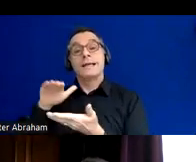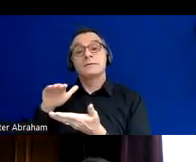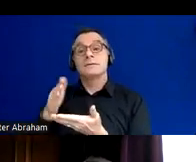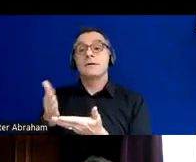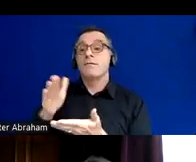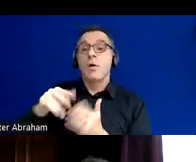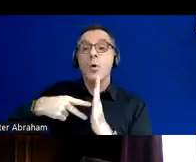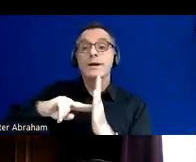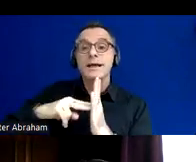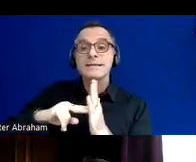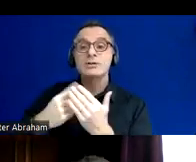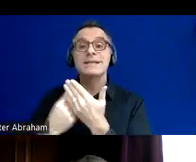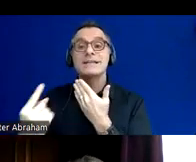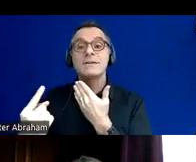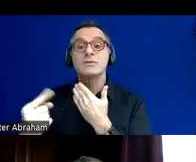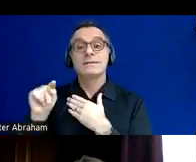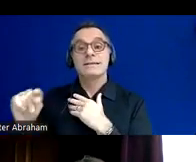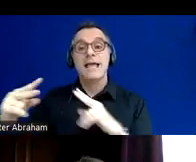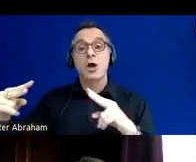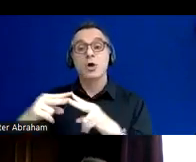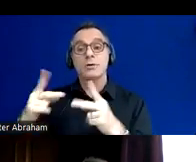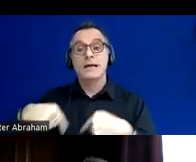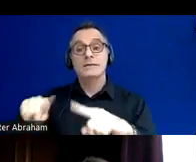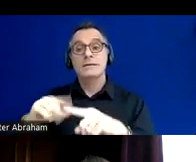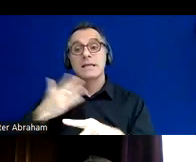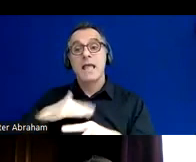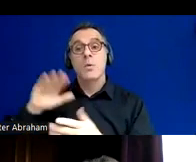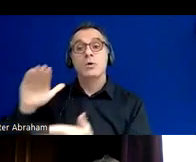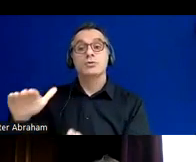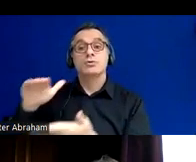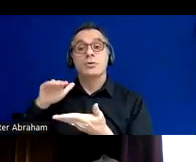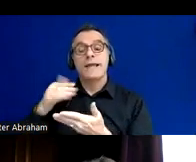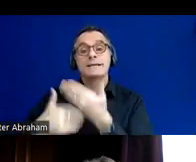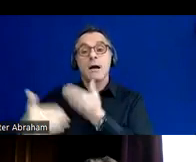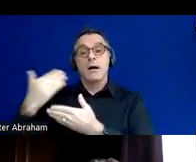individuals who will contact us, and they want to specifically donate their archives to the library,